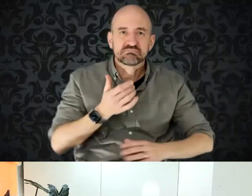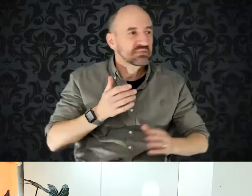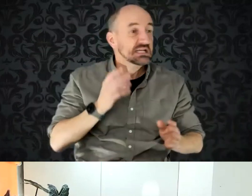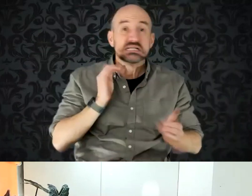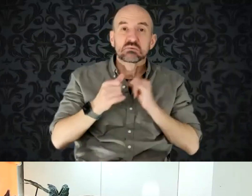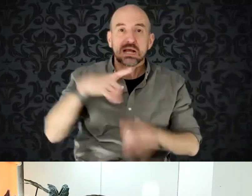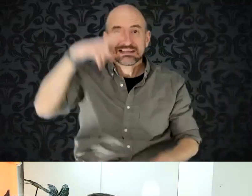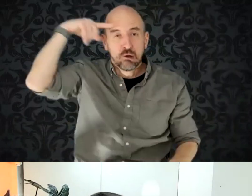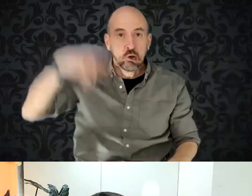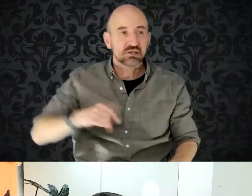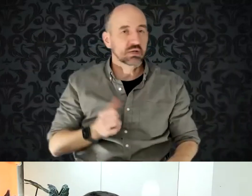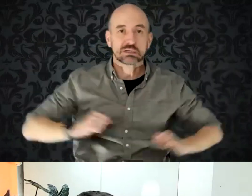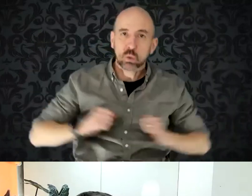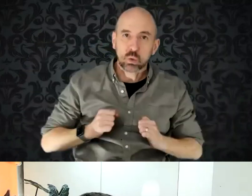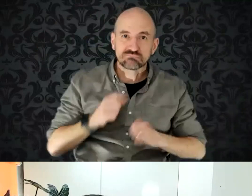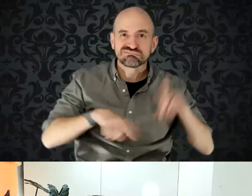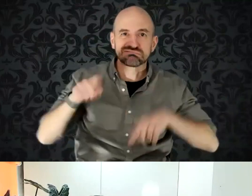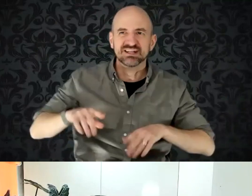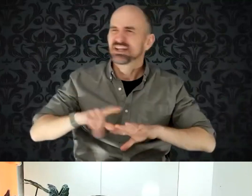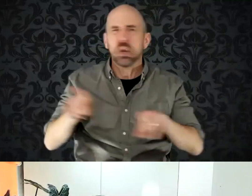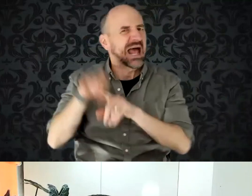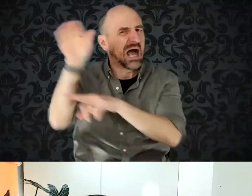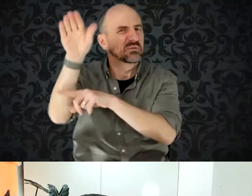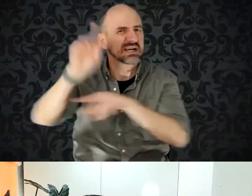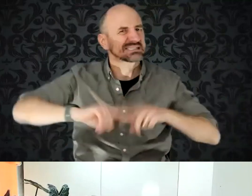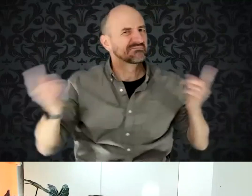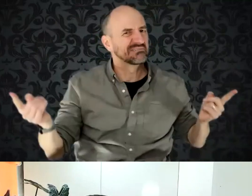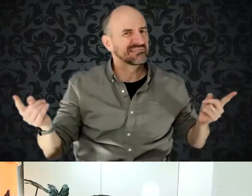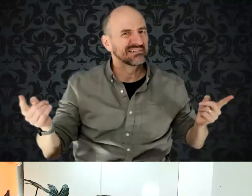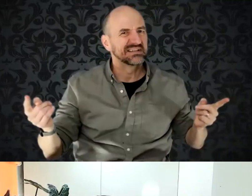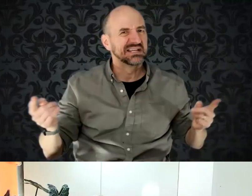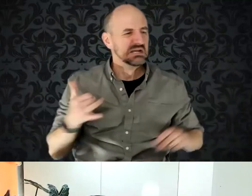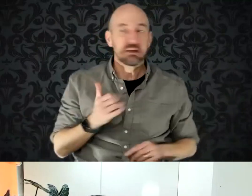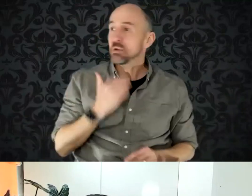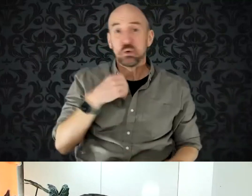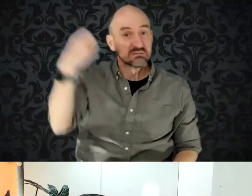surely it won't know what month it is? MARK Anyhow slot, they live in an--